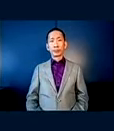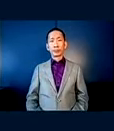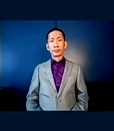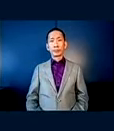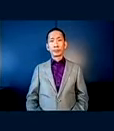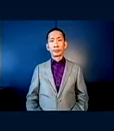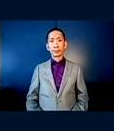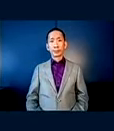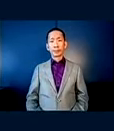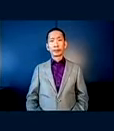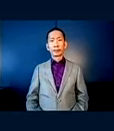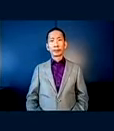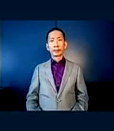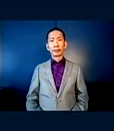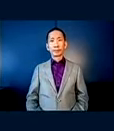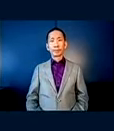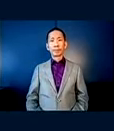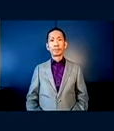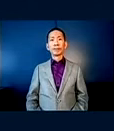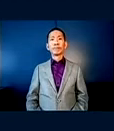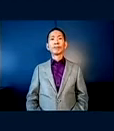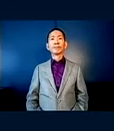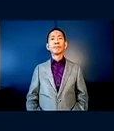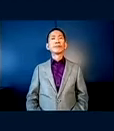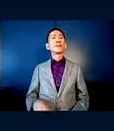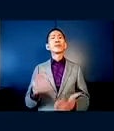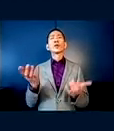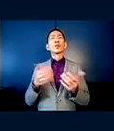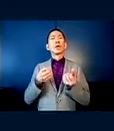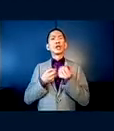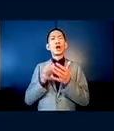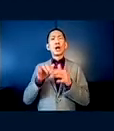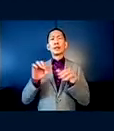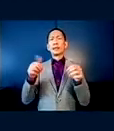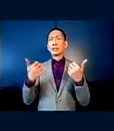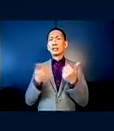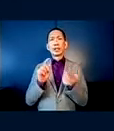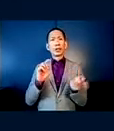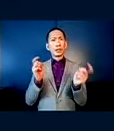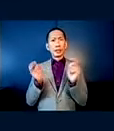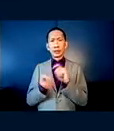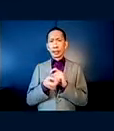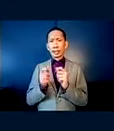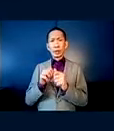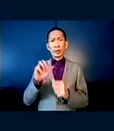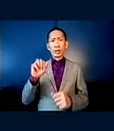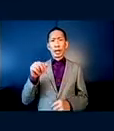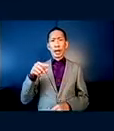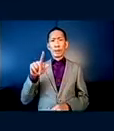NEXT PLEASE. SO, WHAT ACCOUNTS FOR THESE